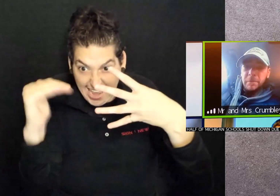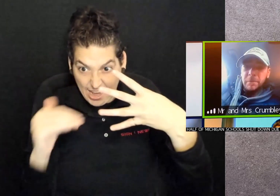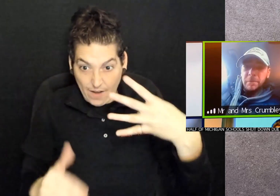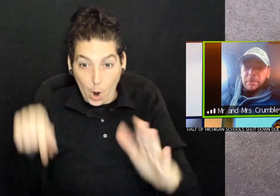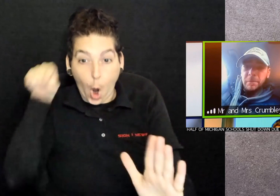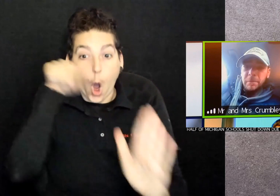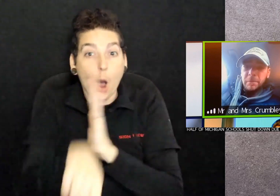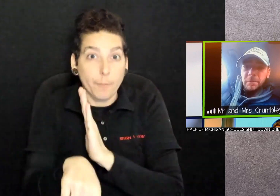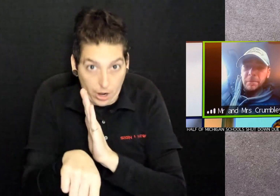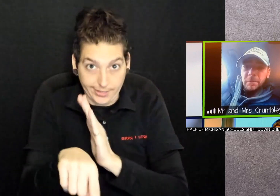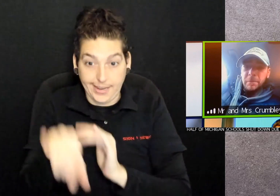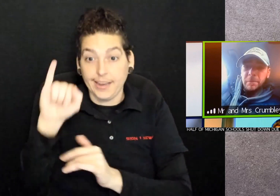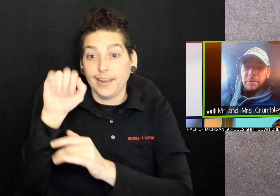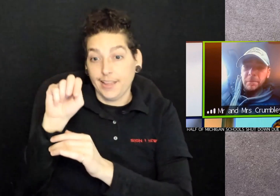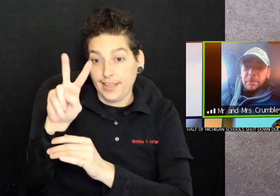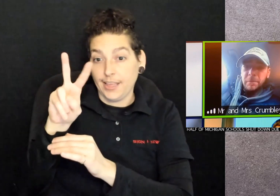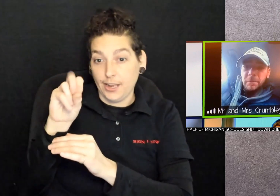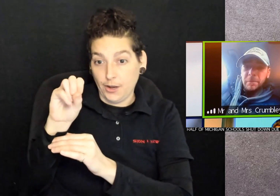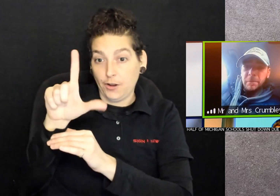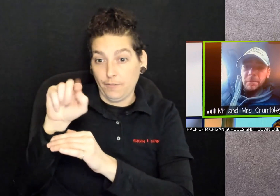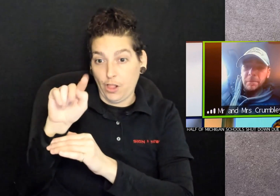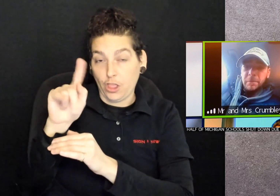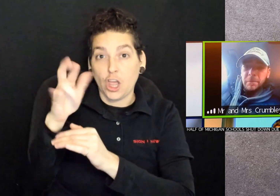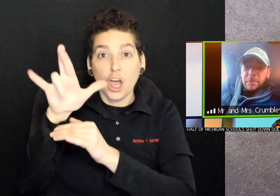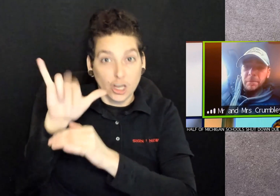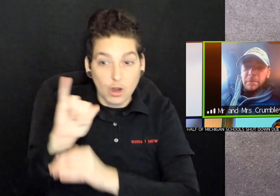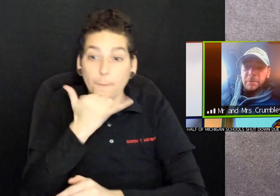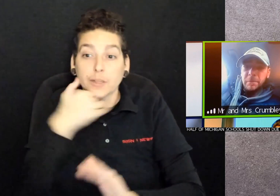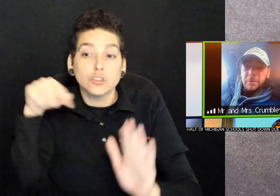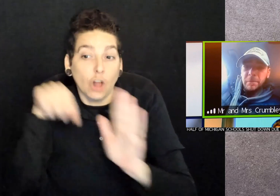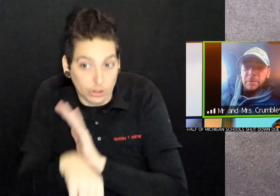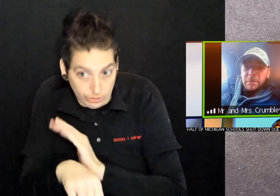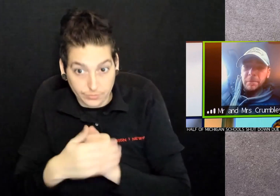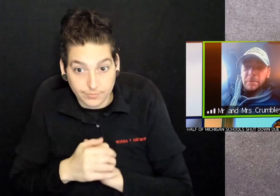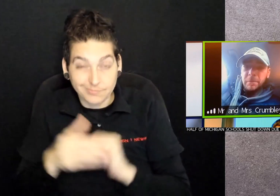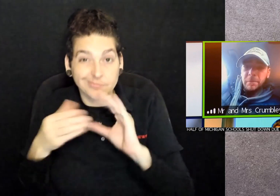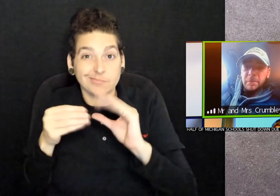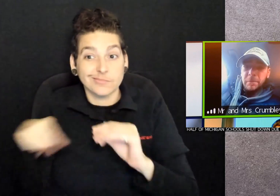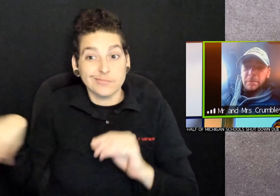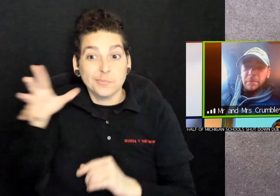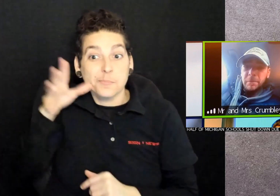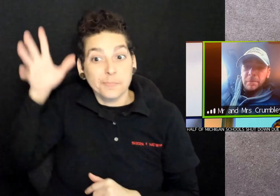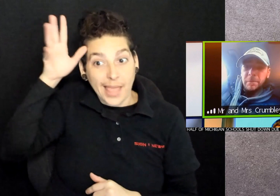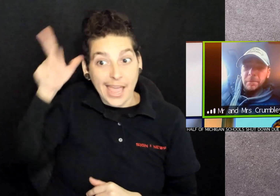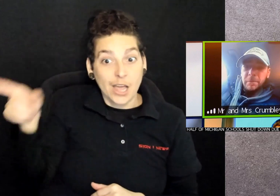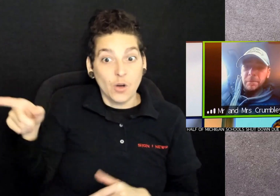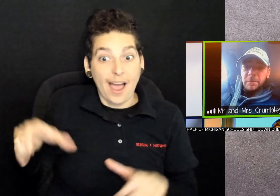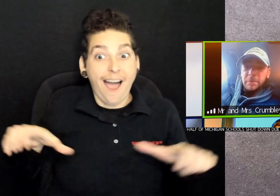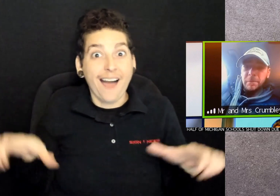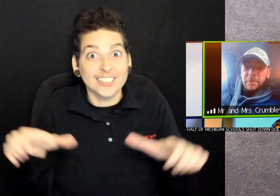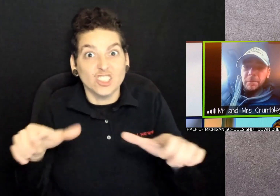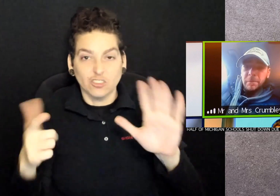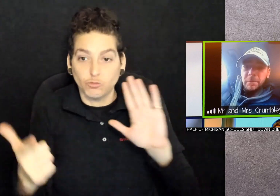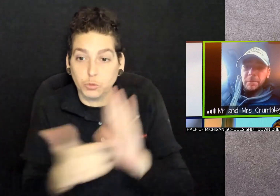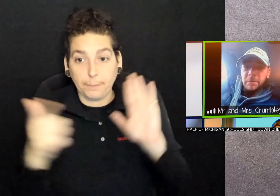that they will be charging the shooter's parents James and Jennifer Crumbley with four counts